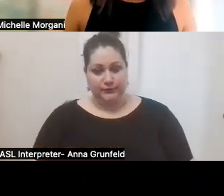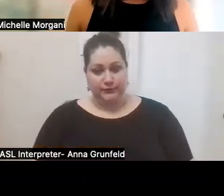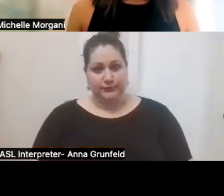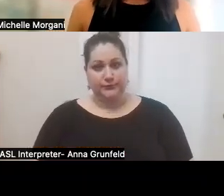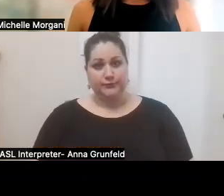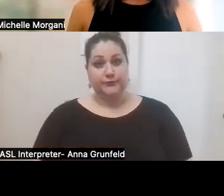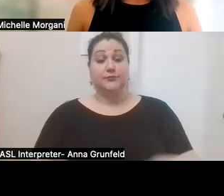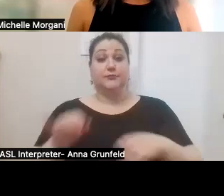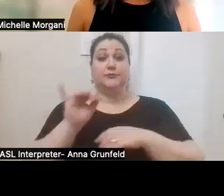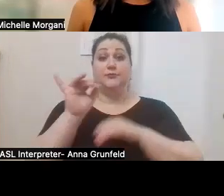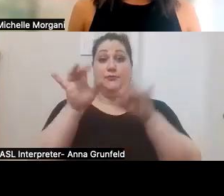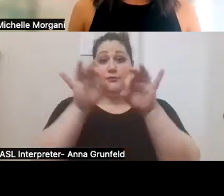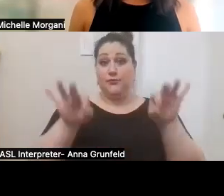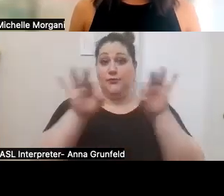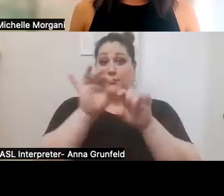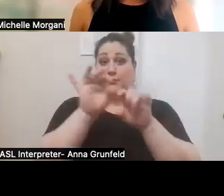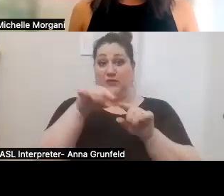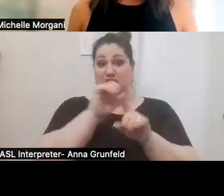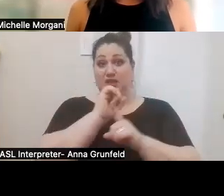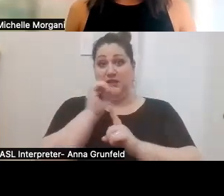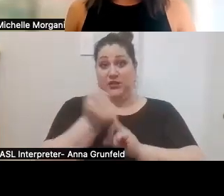to think about keeping somewhat of a set schedule for the student.